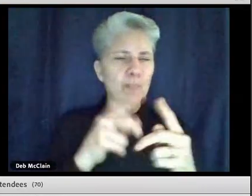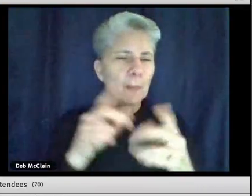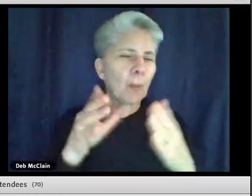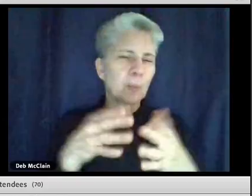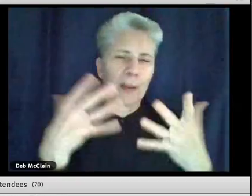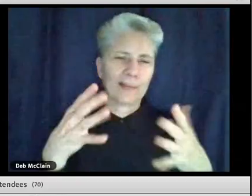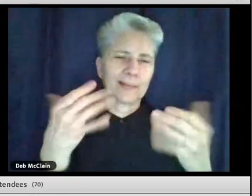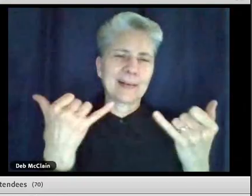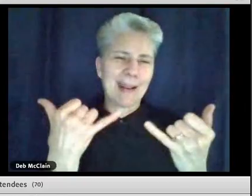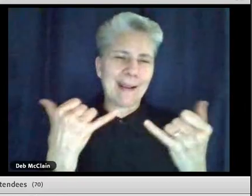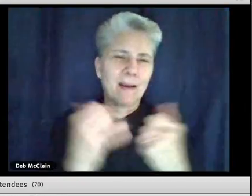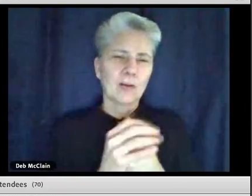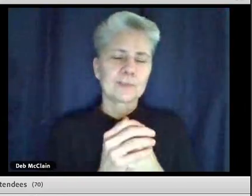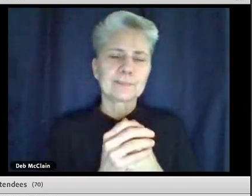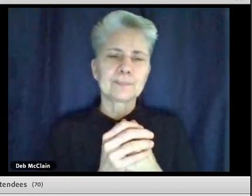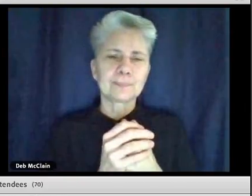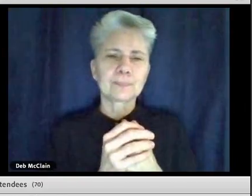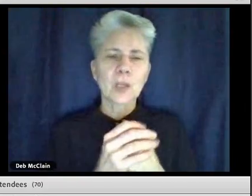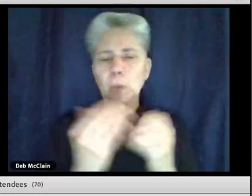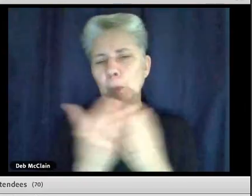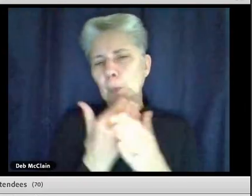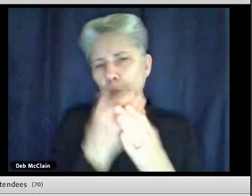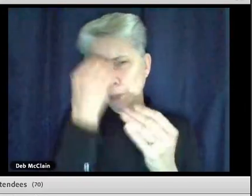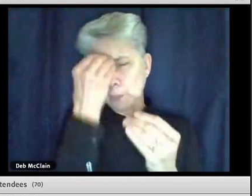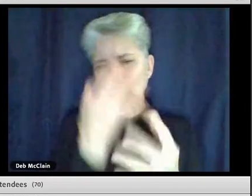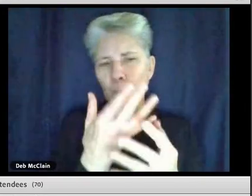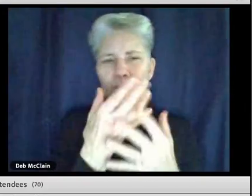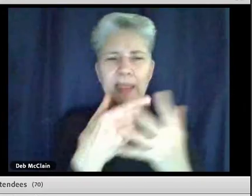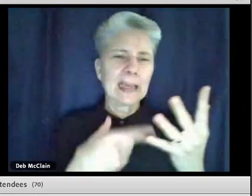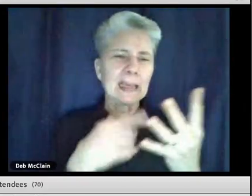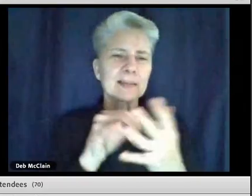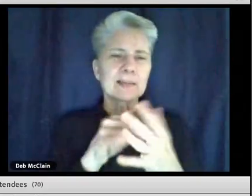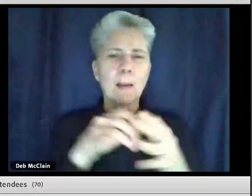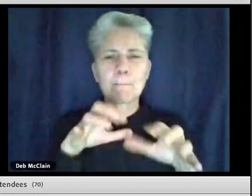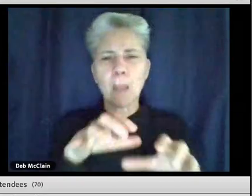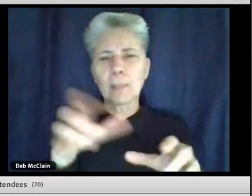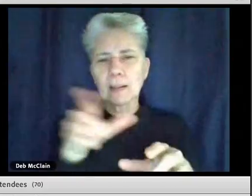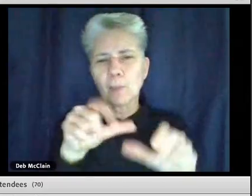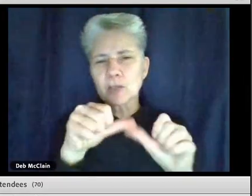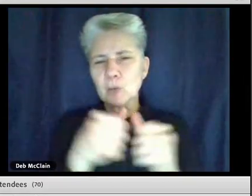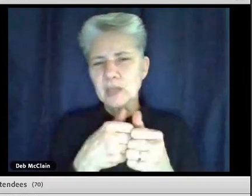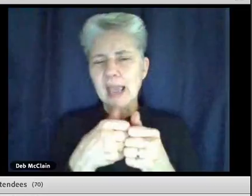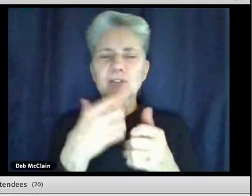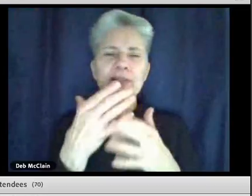Most people are prepared at this point. Some news, different things from the Public Library Association,